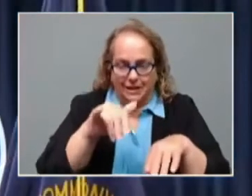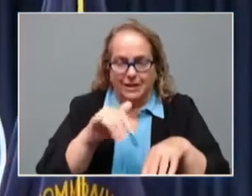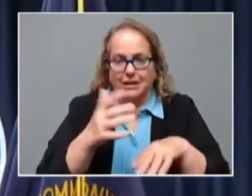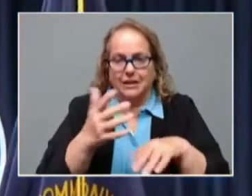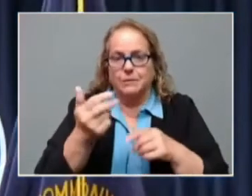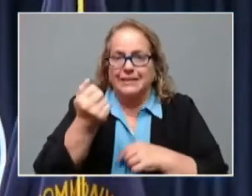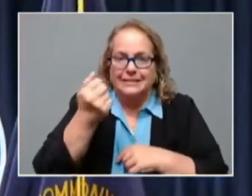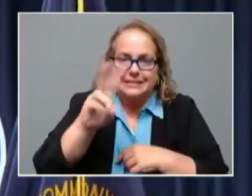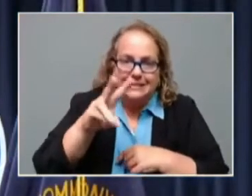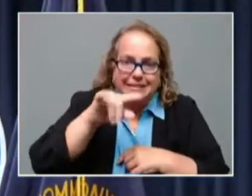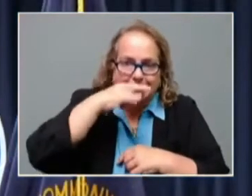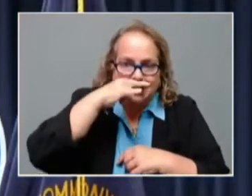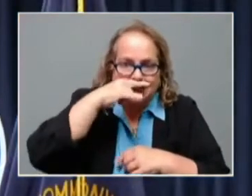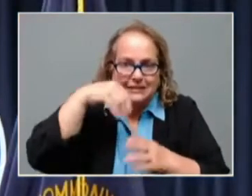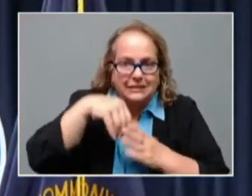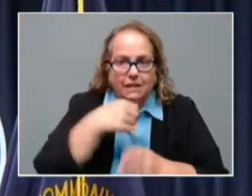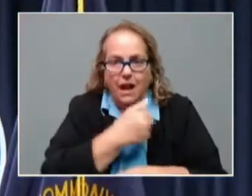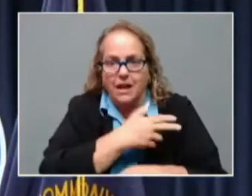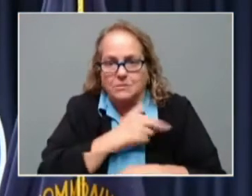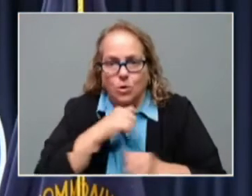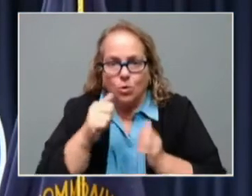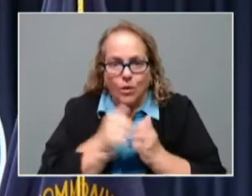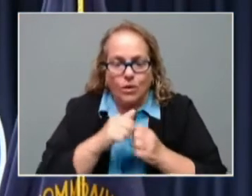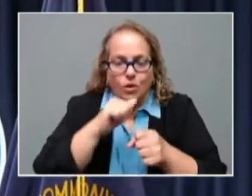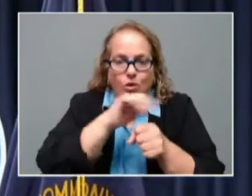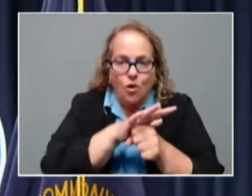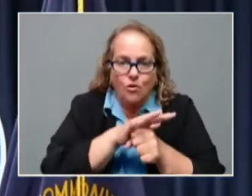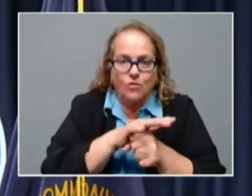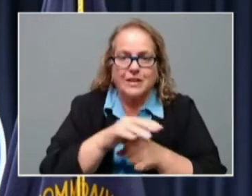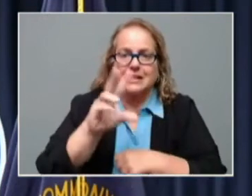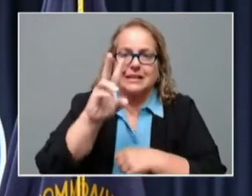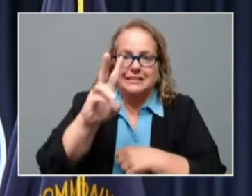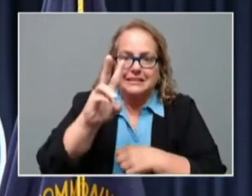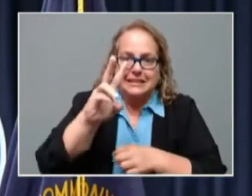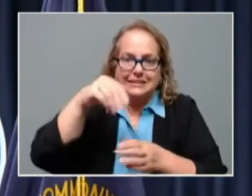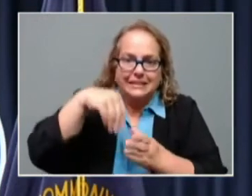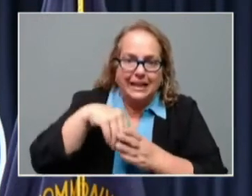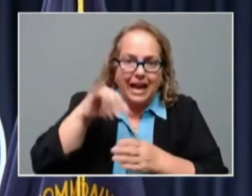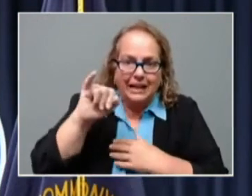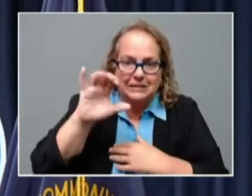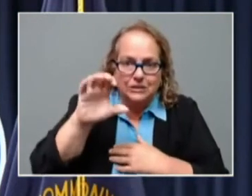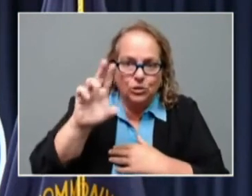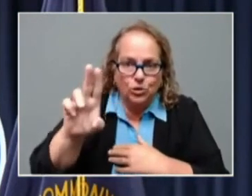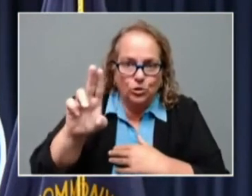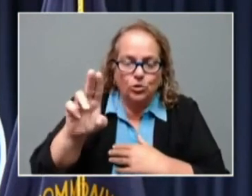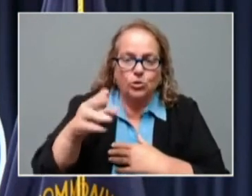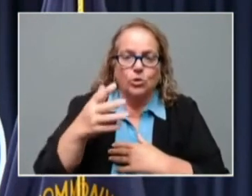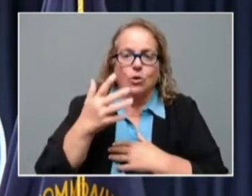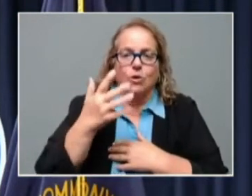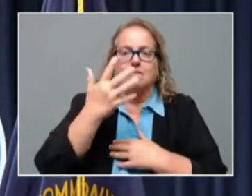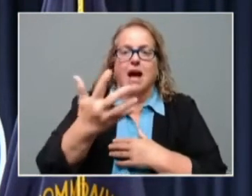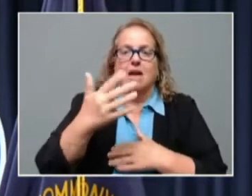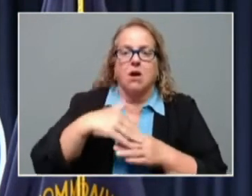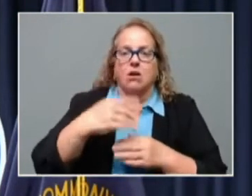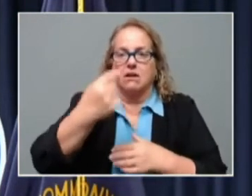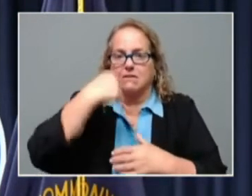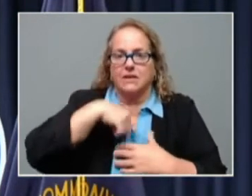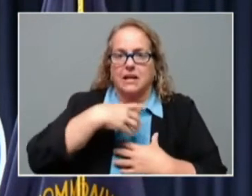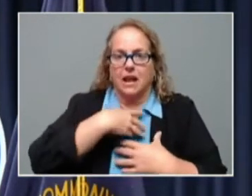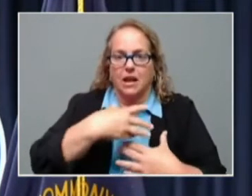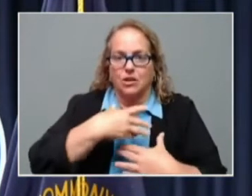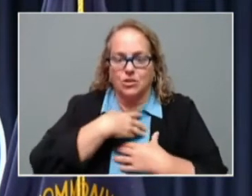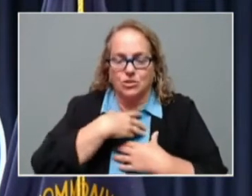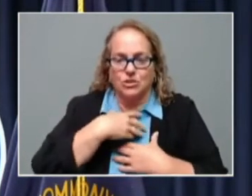covid six in the I. C. U. Five on ventilators, 68 of our 96 hospitals